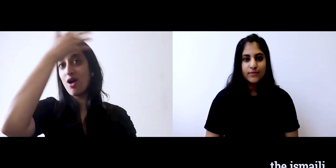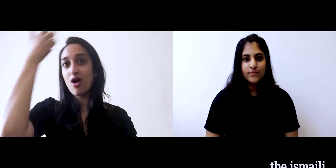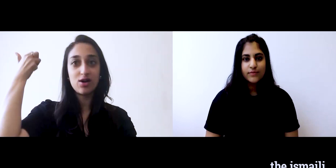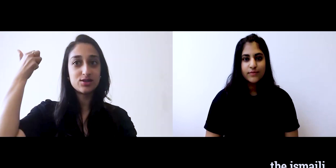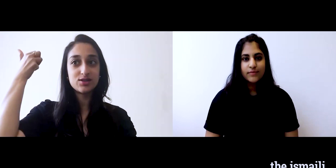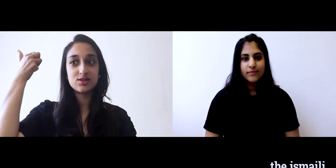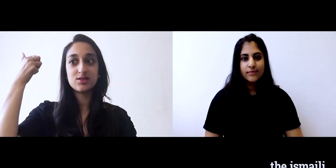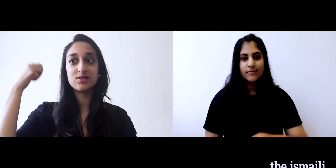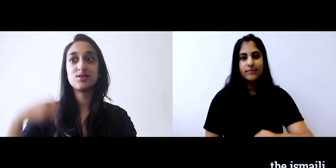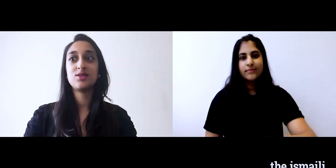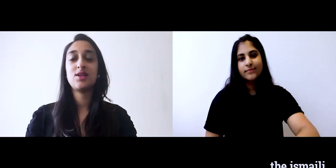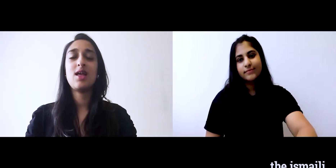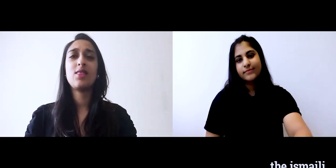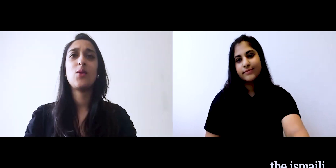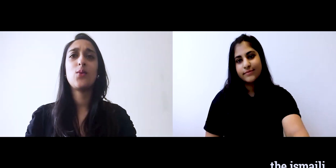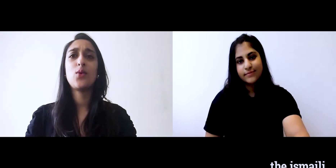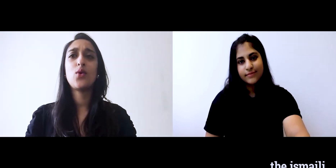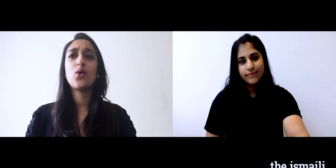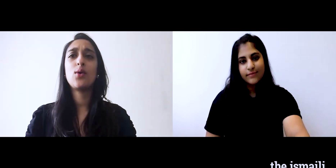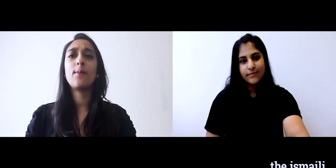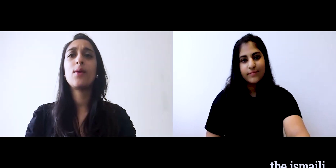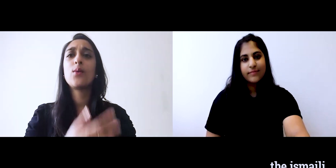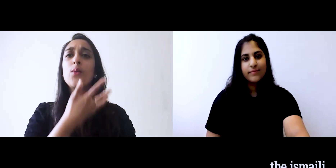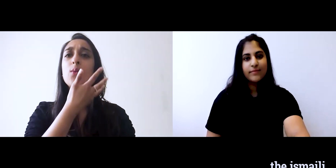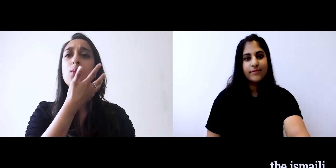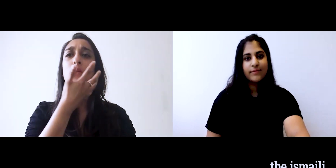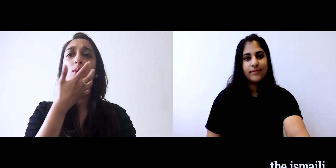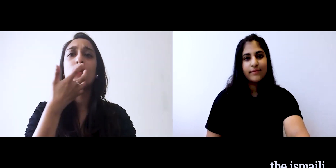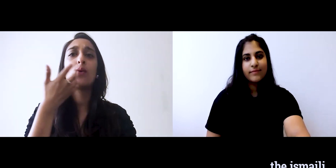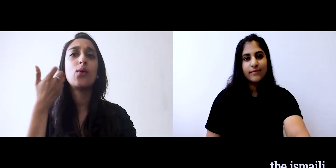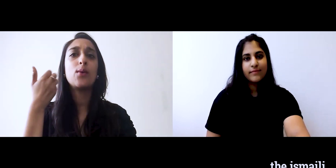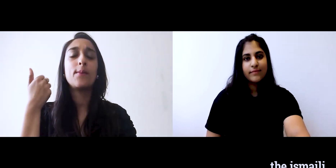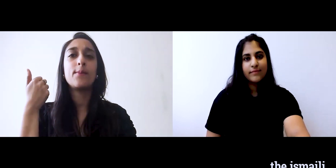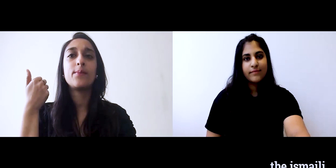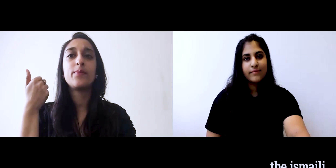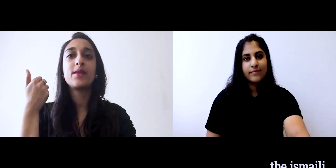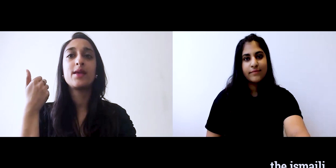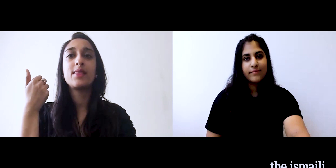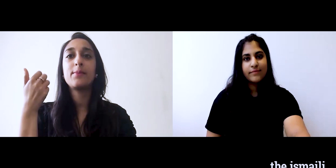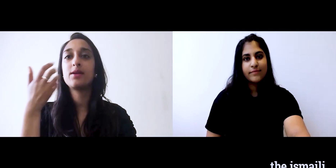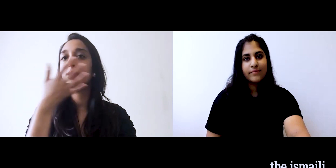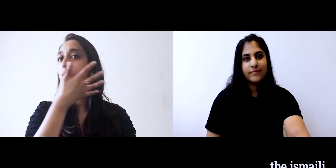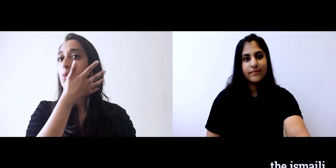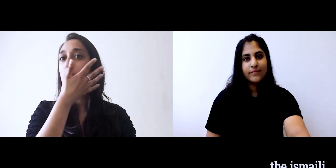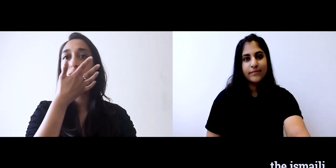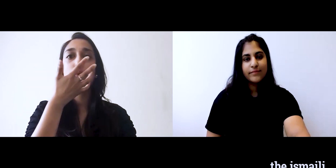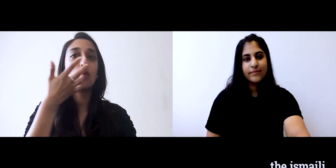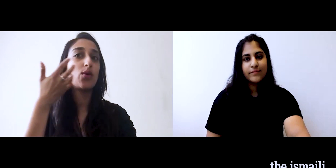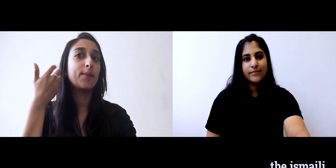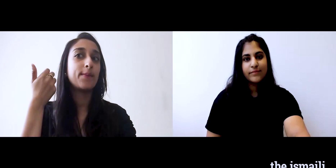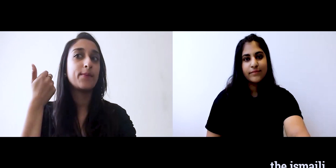Hot and then warm, warm. Warm